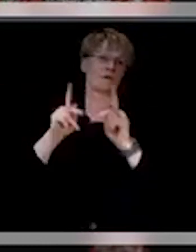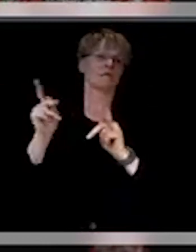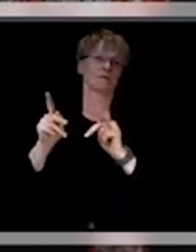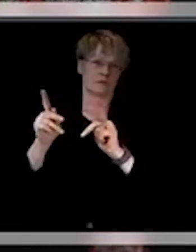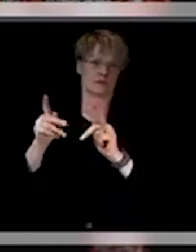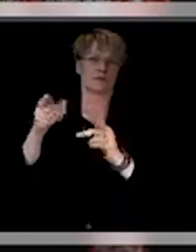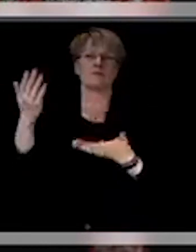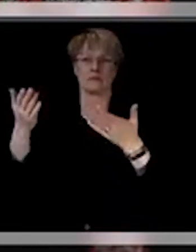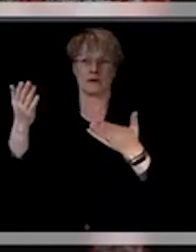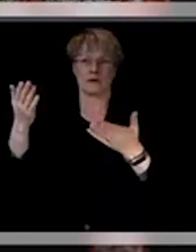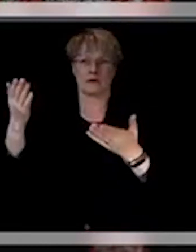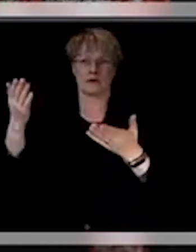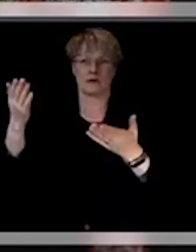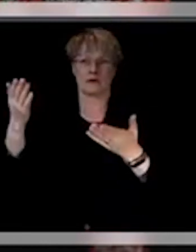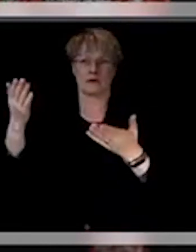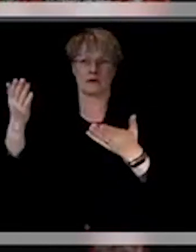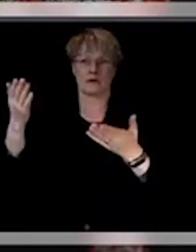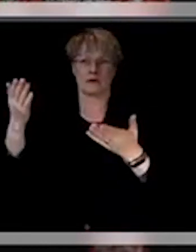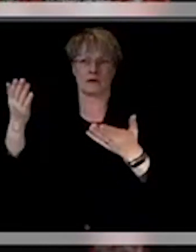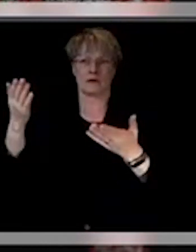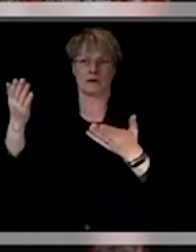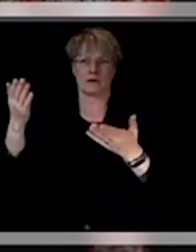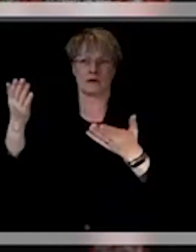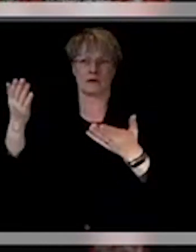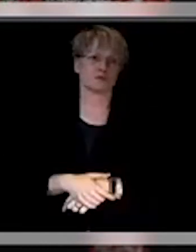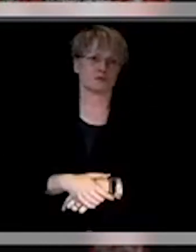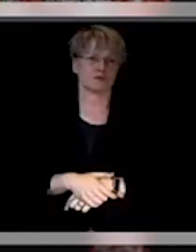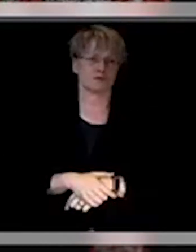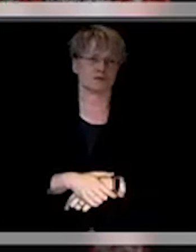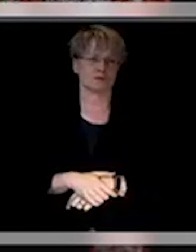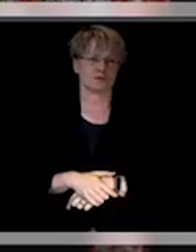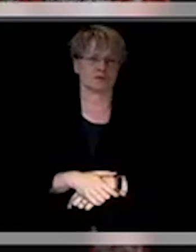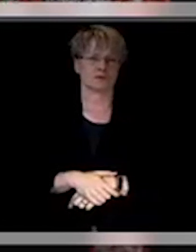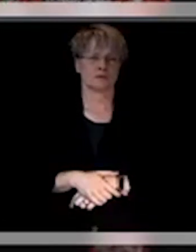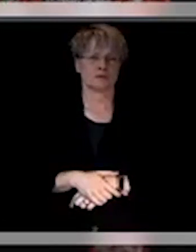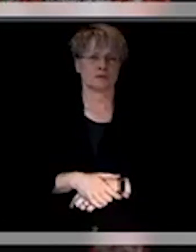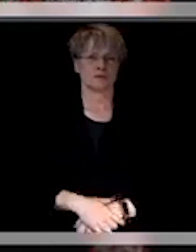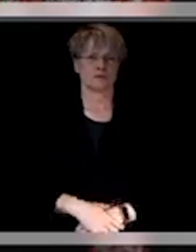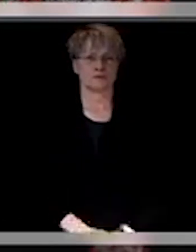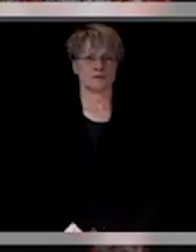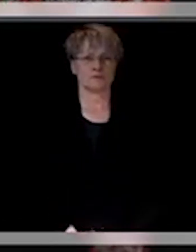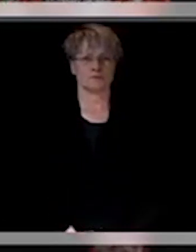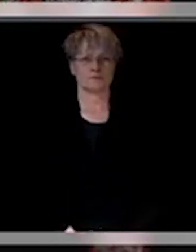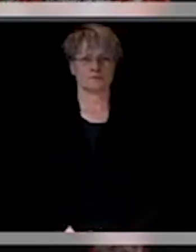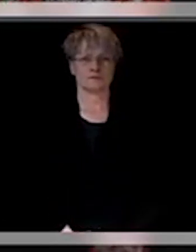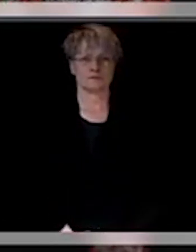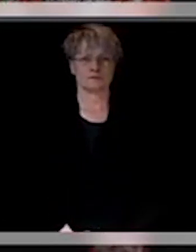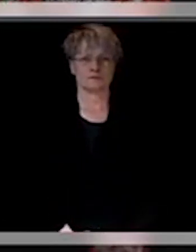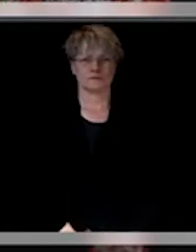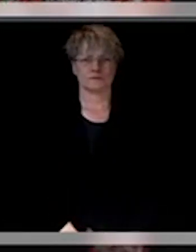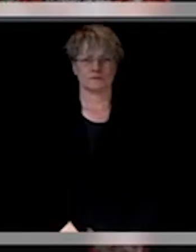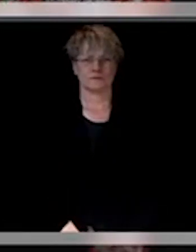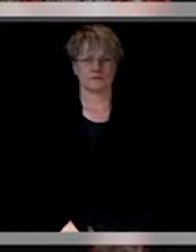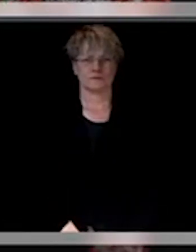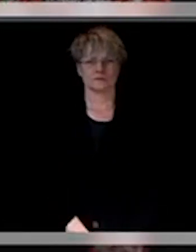If we were to learn that in certain situations, say there was a specific kind of incident